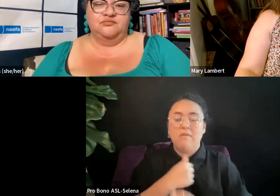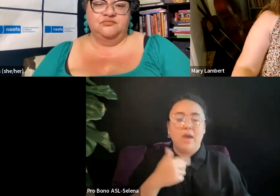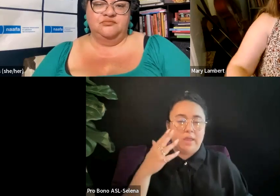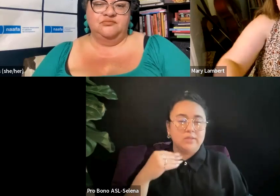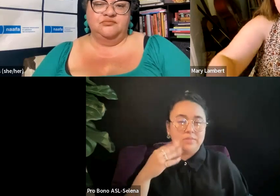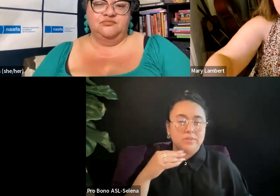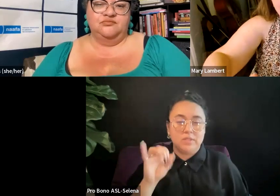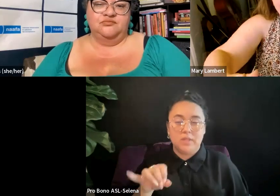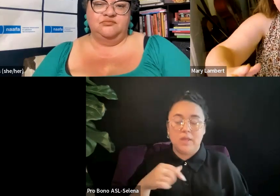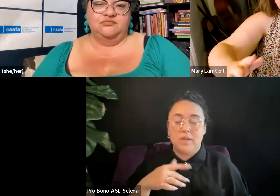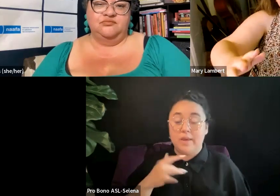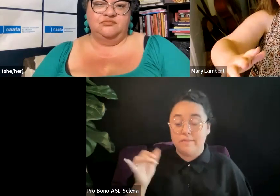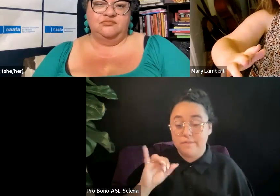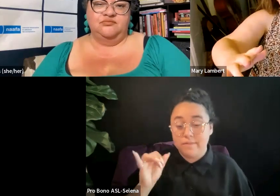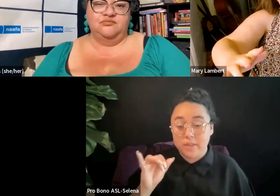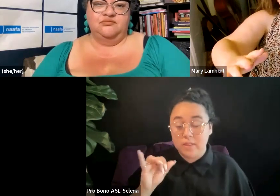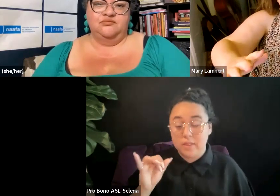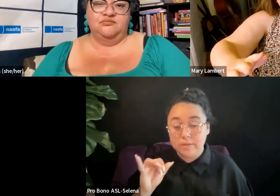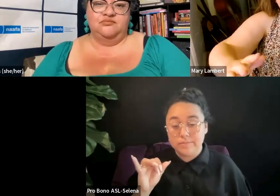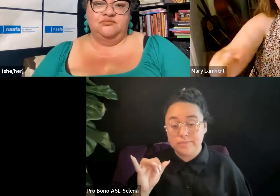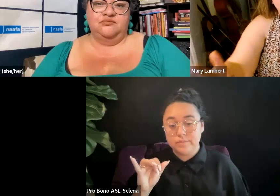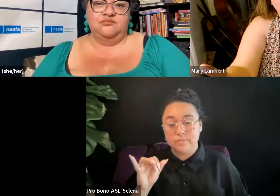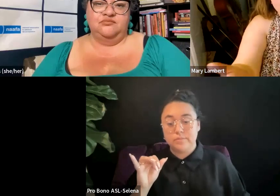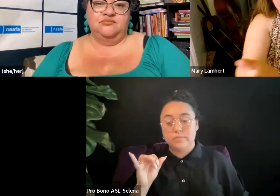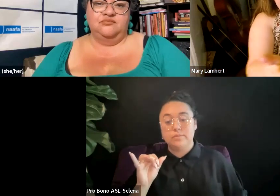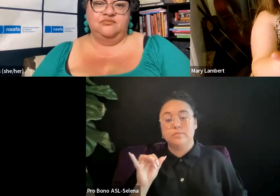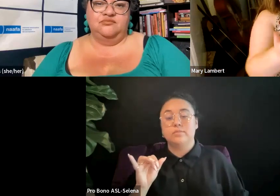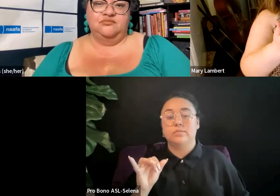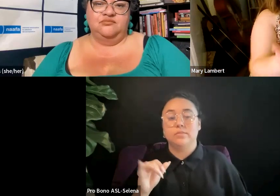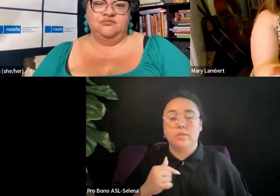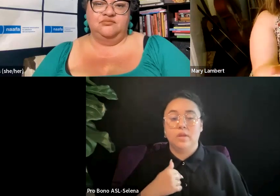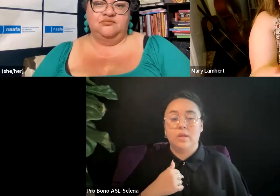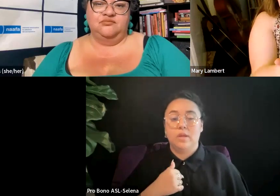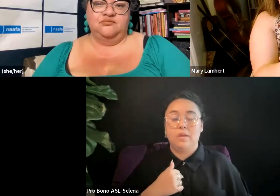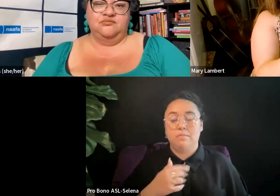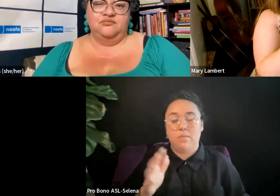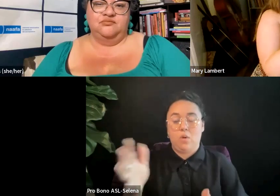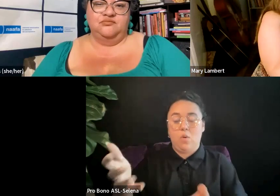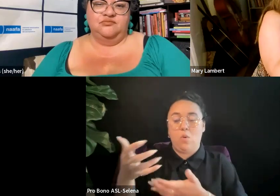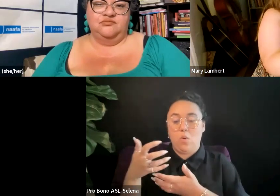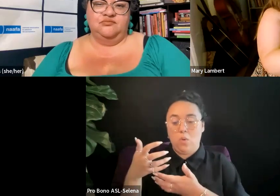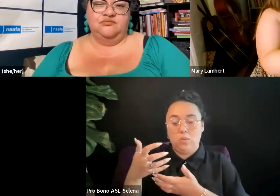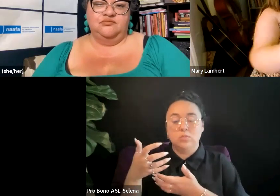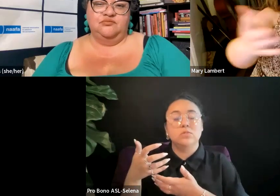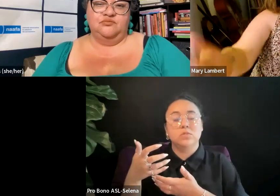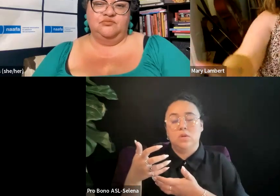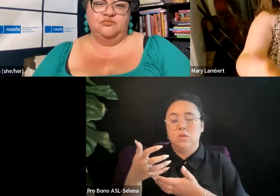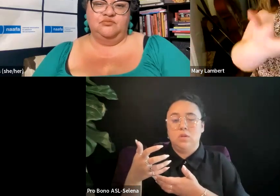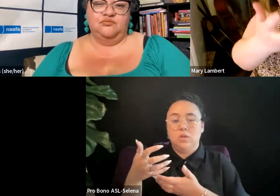I feel like I'm holding I get I get I am I'm holding everybody.